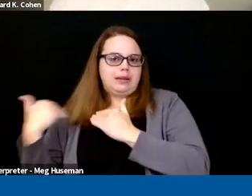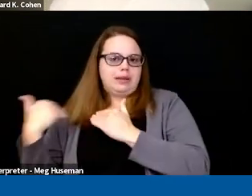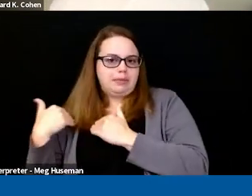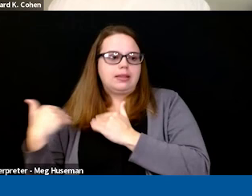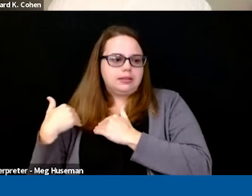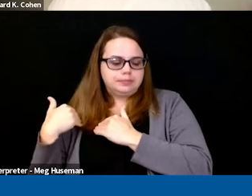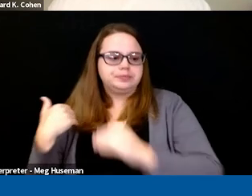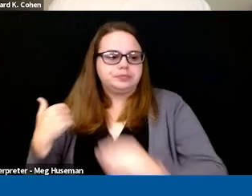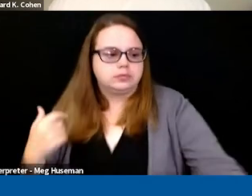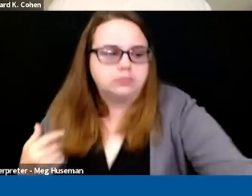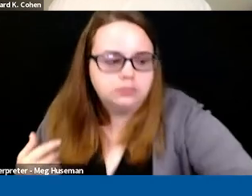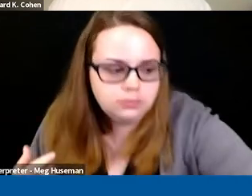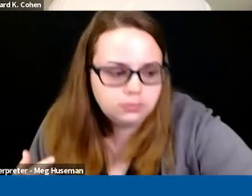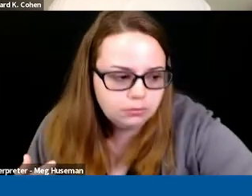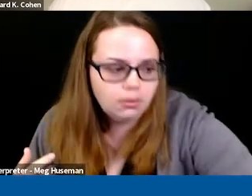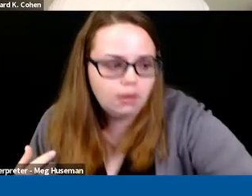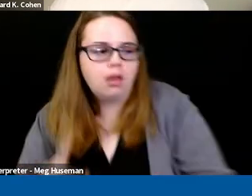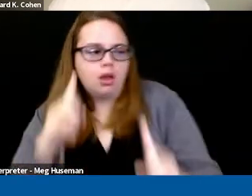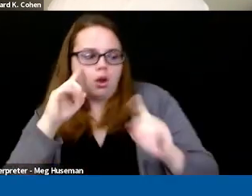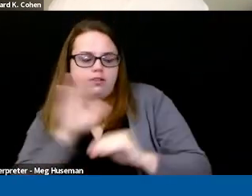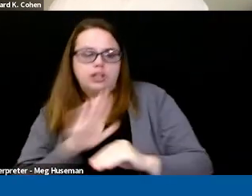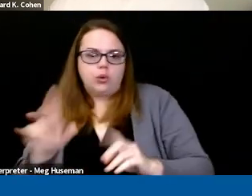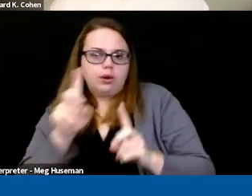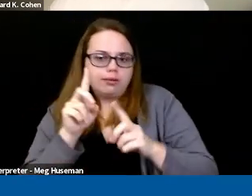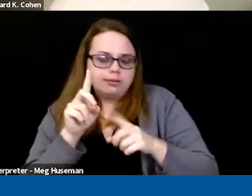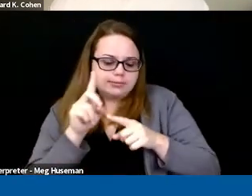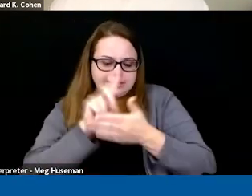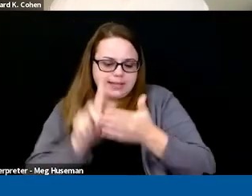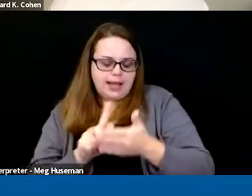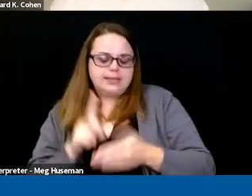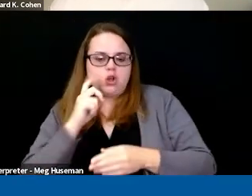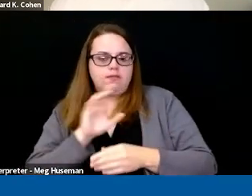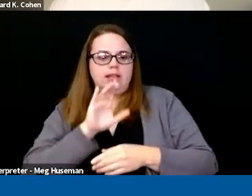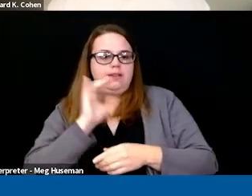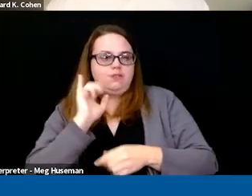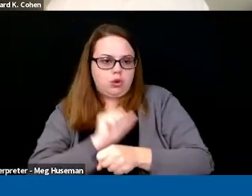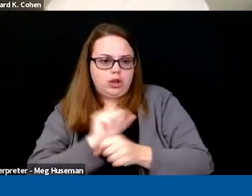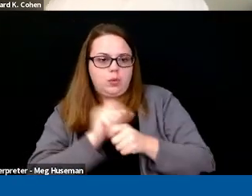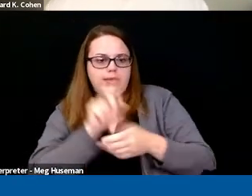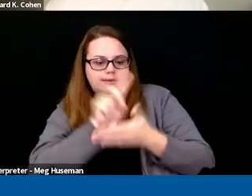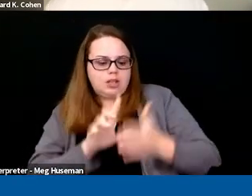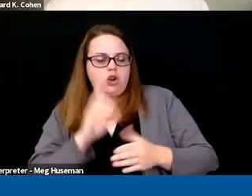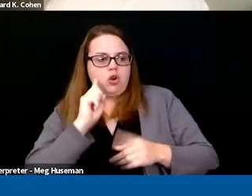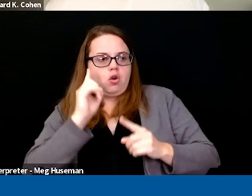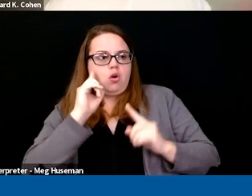So hopefully your designs that you're getting, if you're working with the designer, hopefully they provide the intentions for you